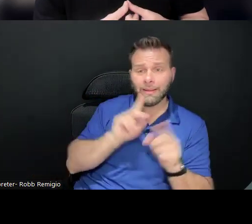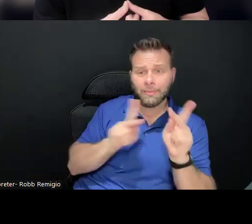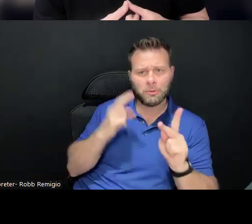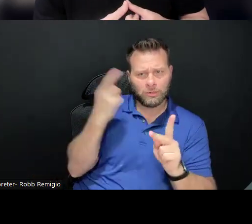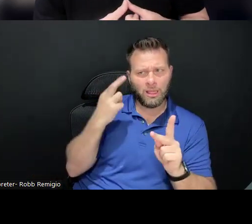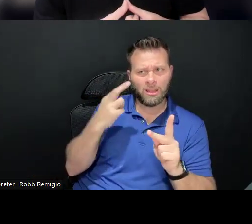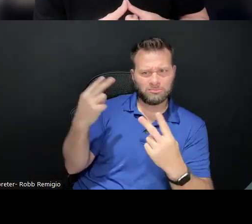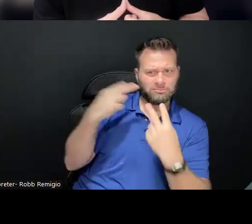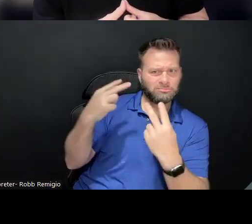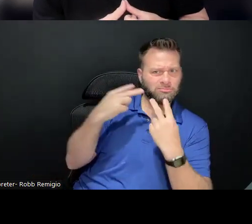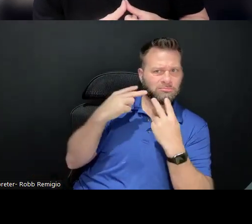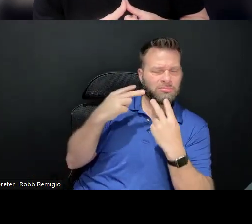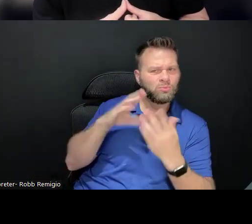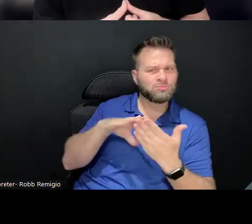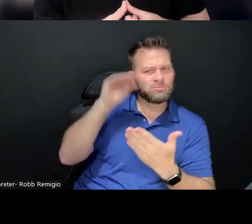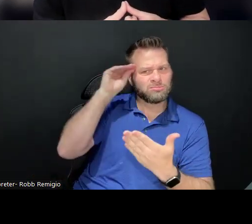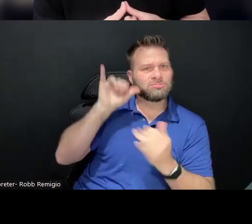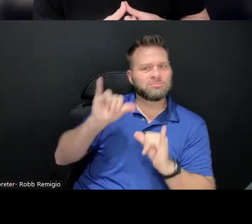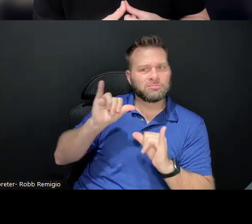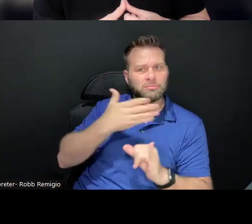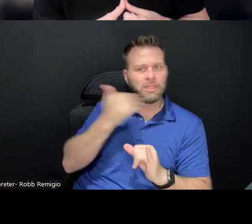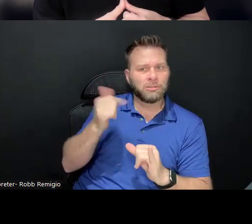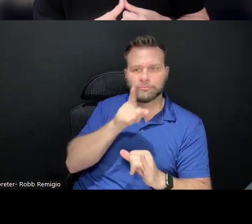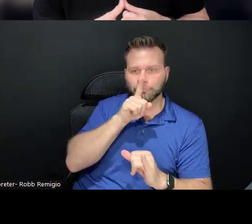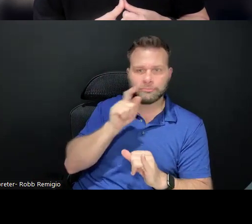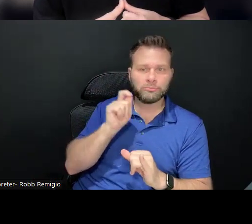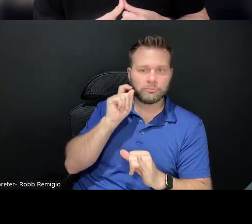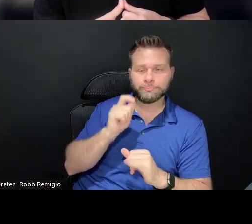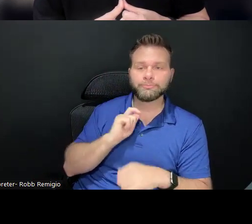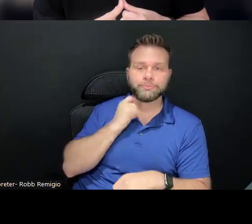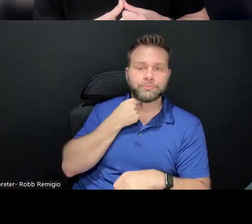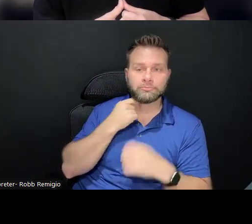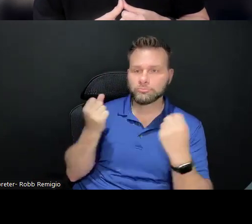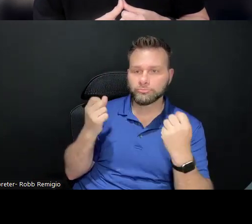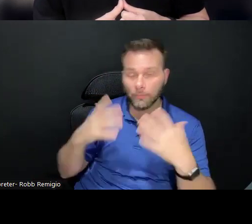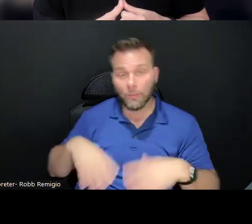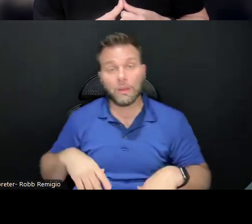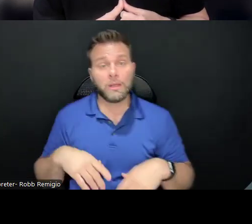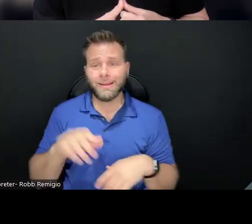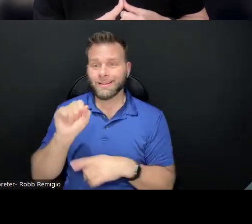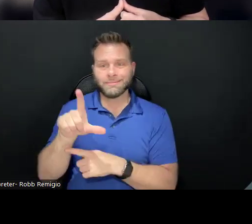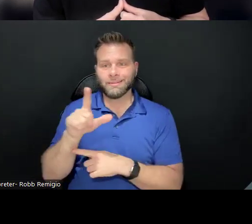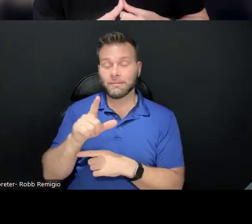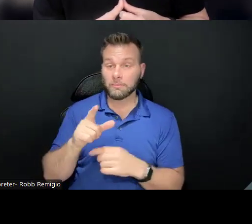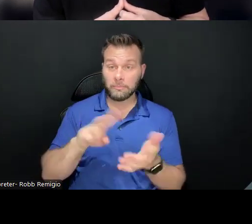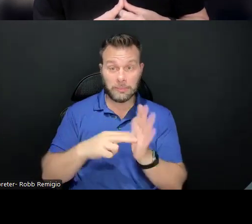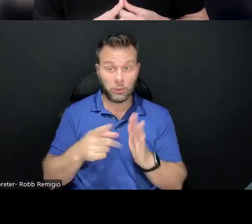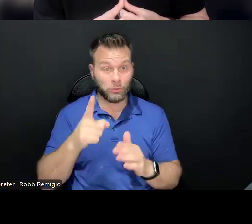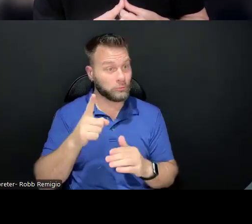learned from experience they're All Deaf people sign? No, they do not. Sign language is not something